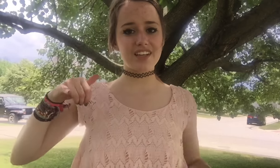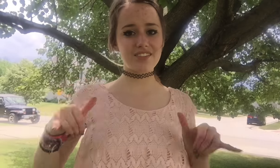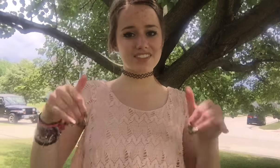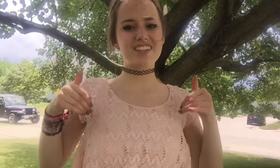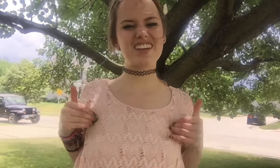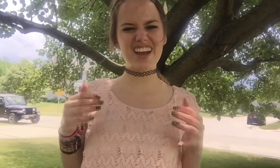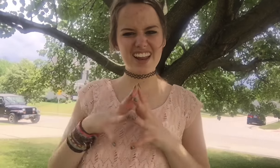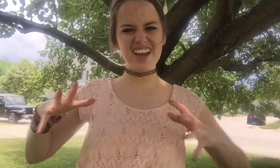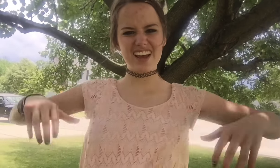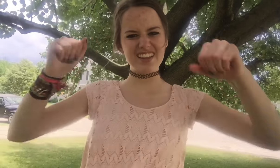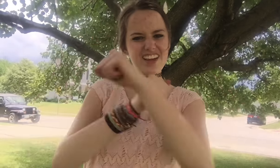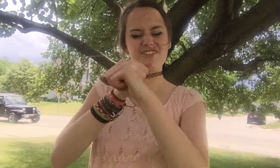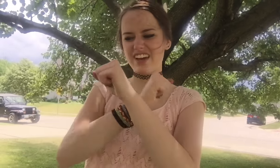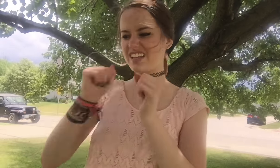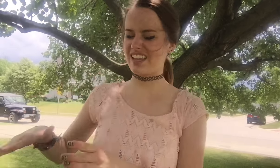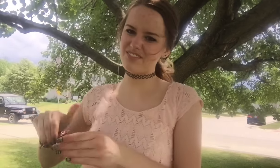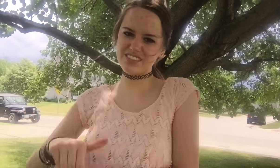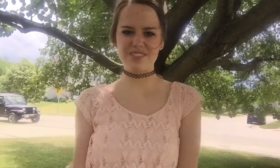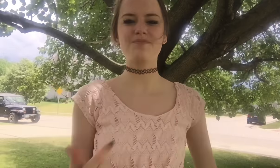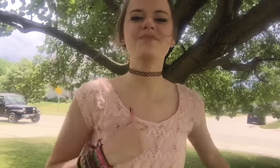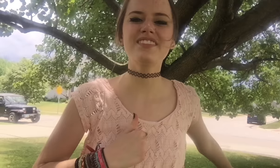'cause i've still got a lot of fight left in me